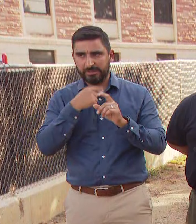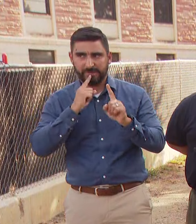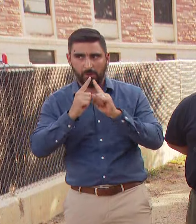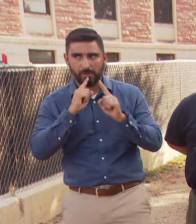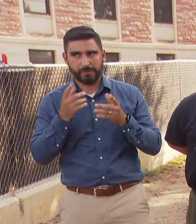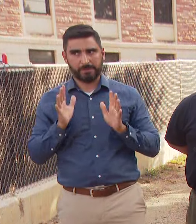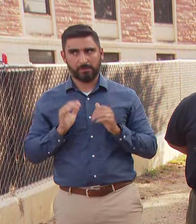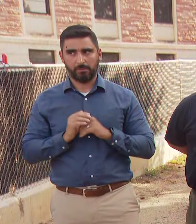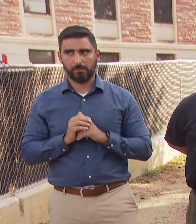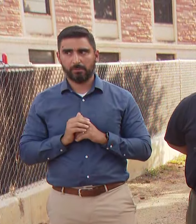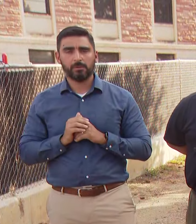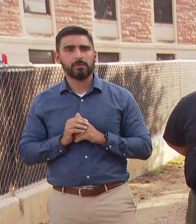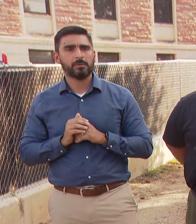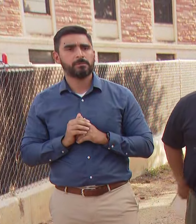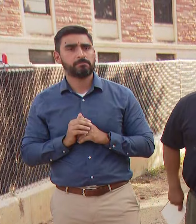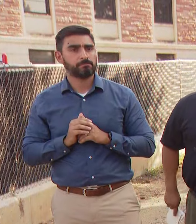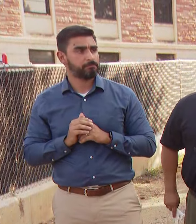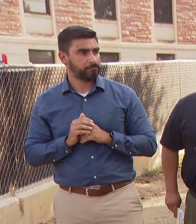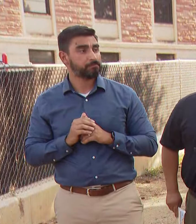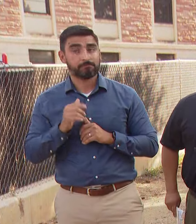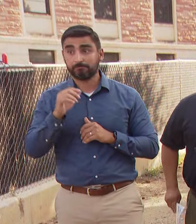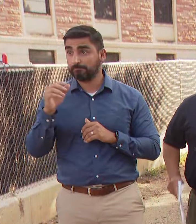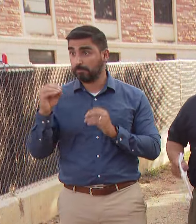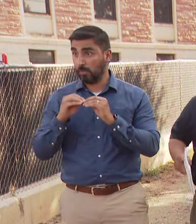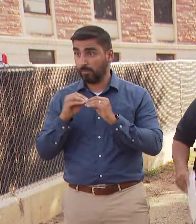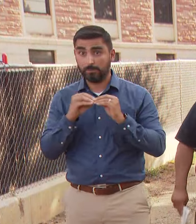Anything else folks? All right. Thank you very much for your time.